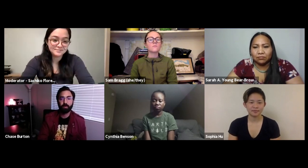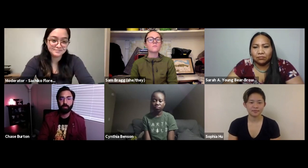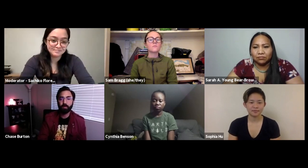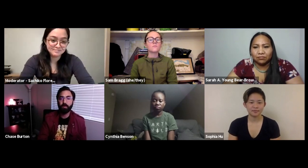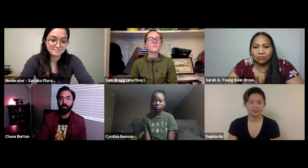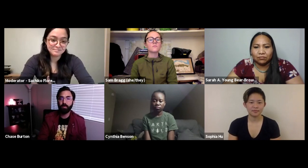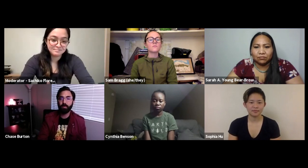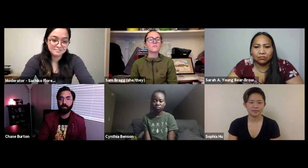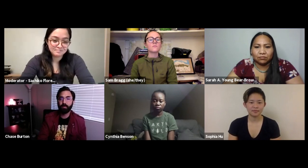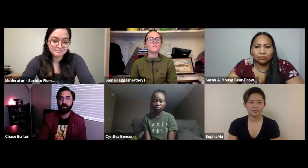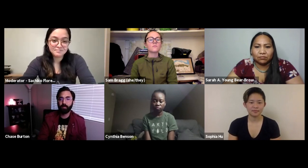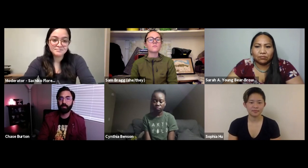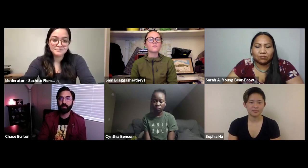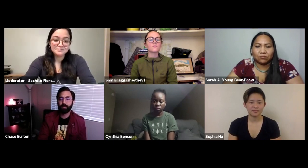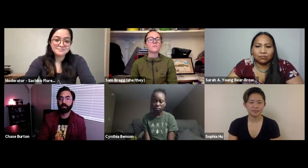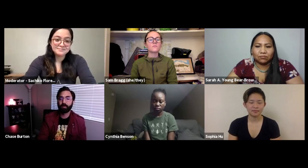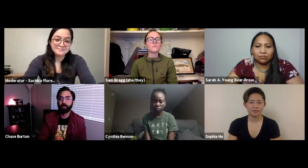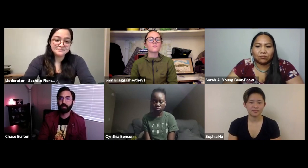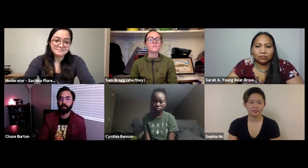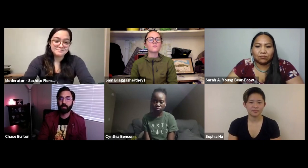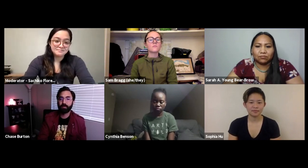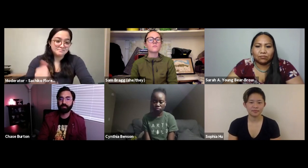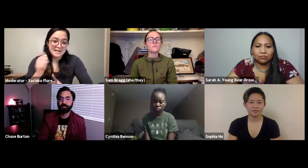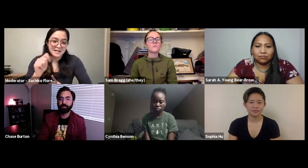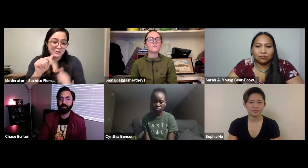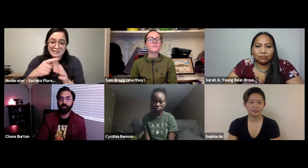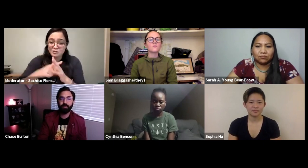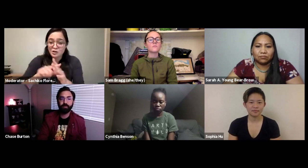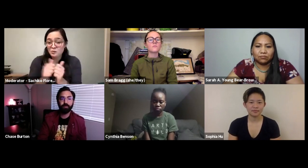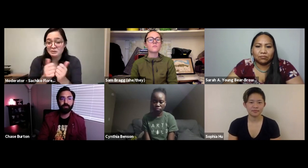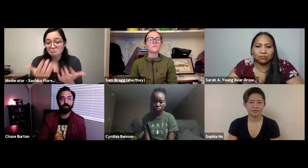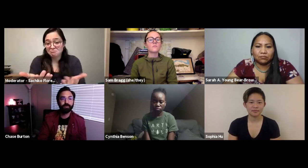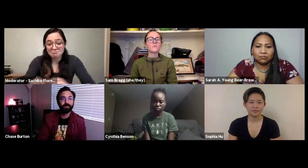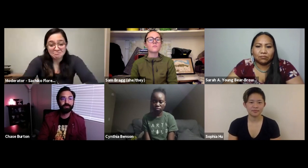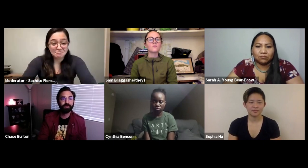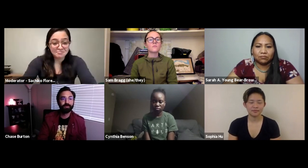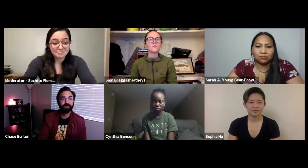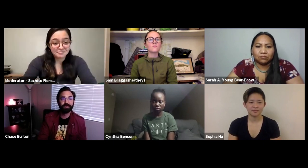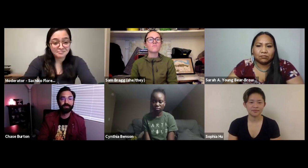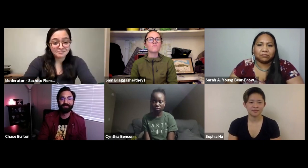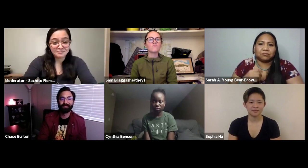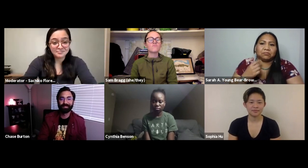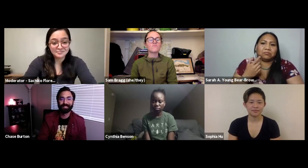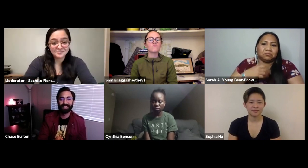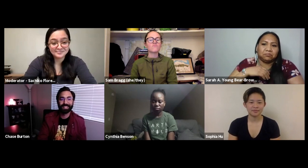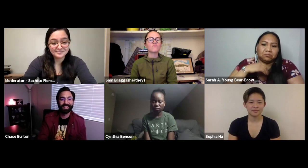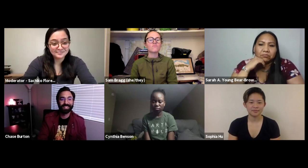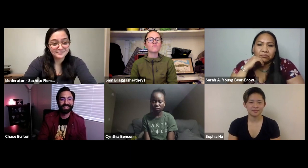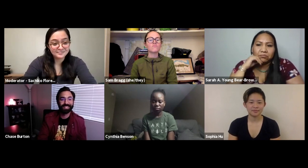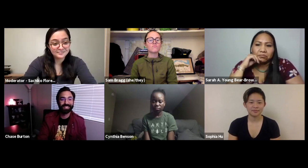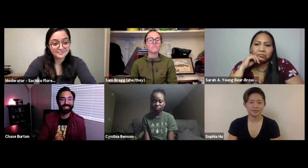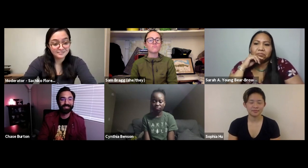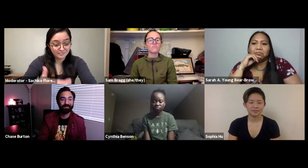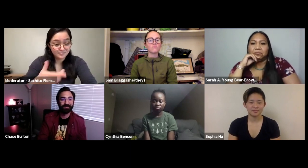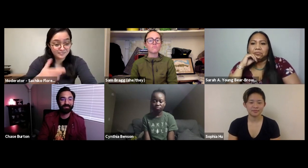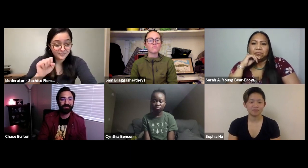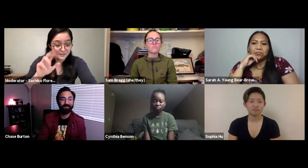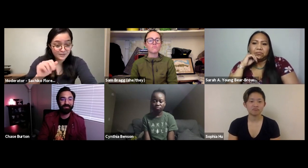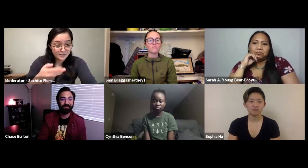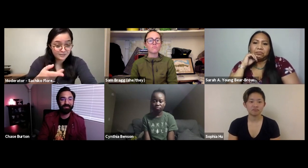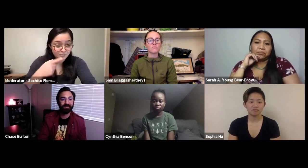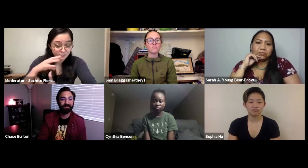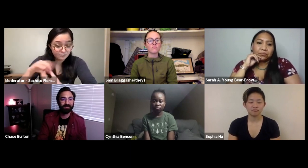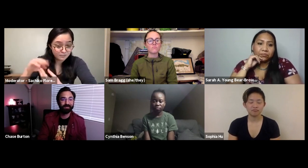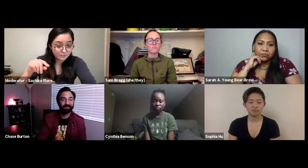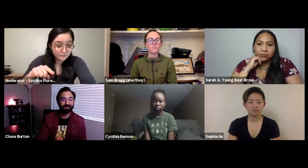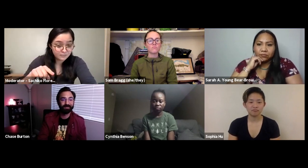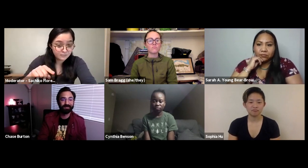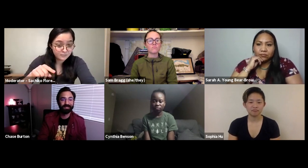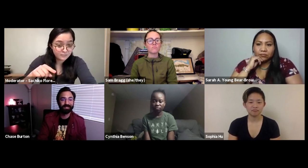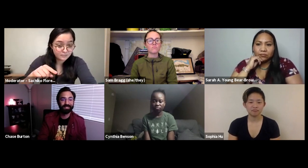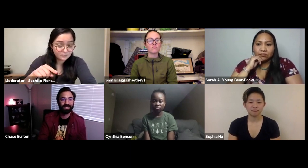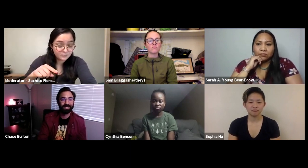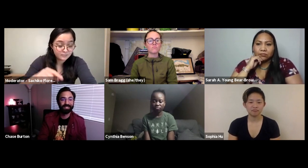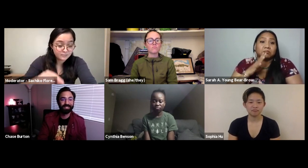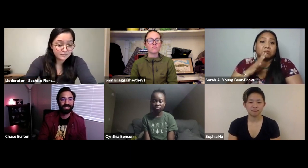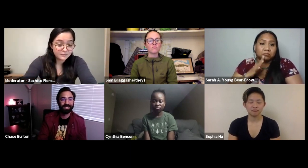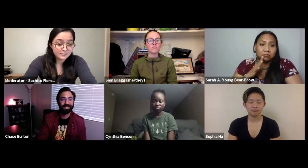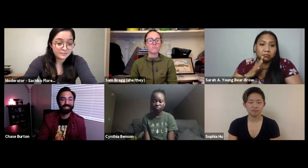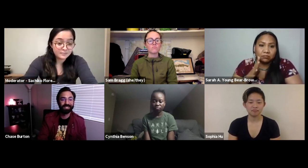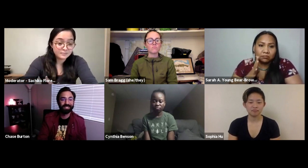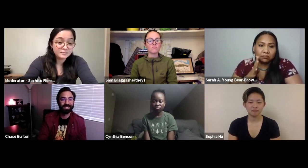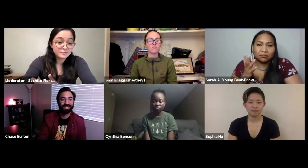about that film. Anyone can start. Sarah did you want to say something.